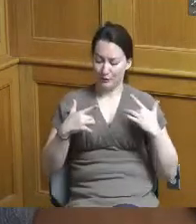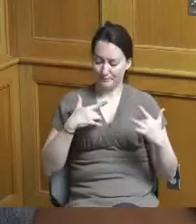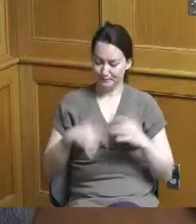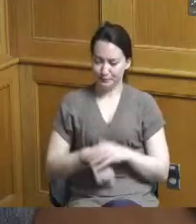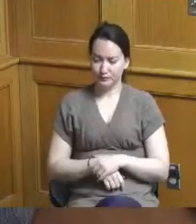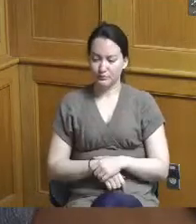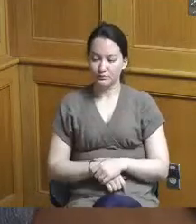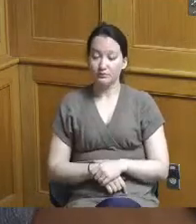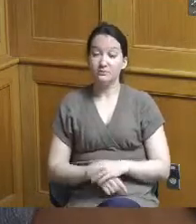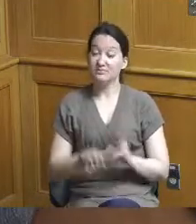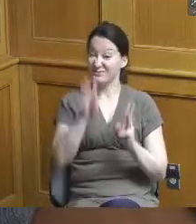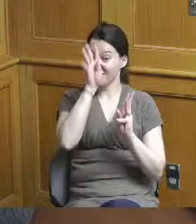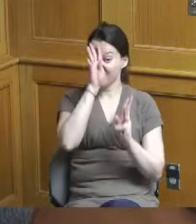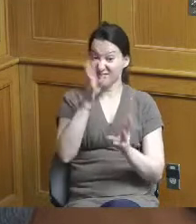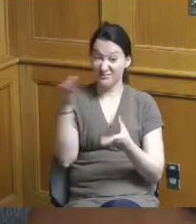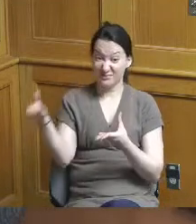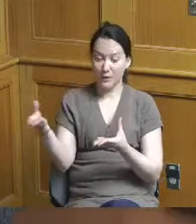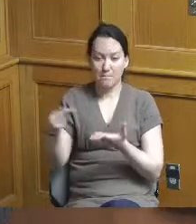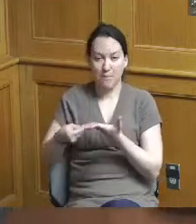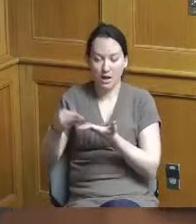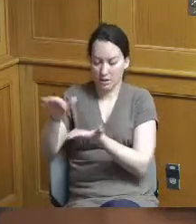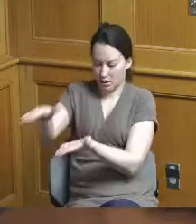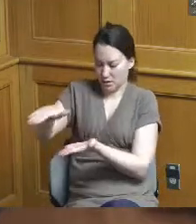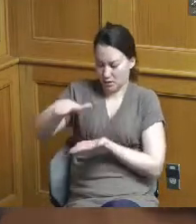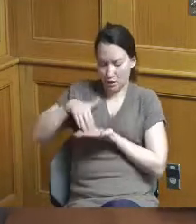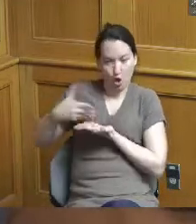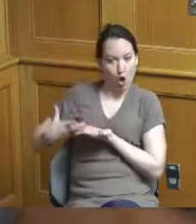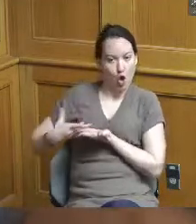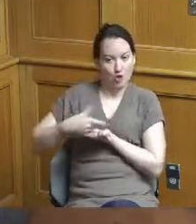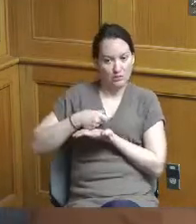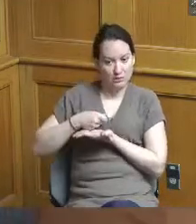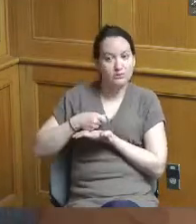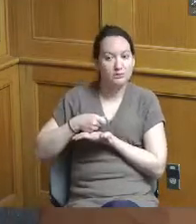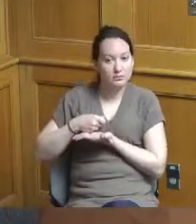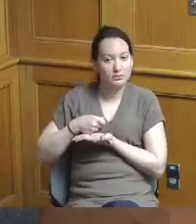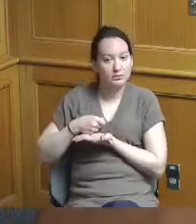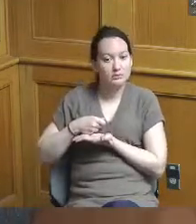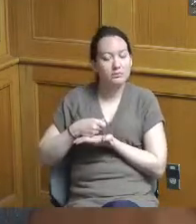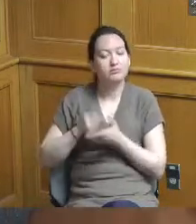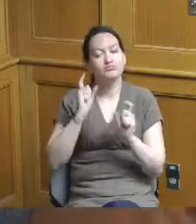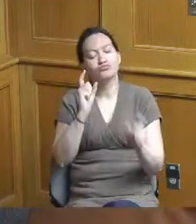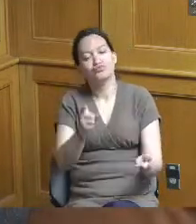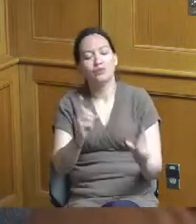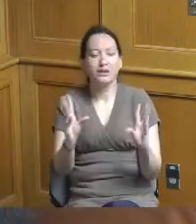Innovative things to bring in money we do give money to the convention and visitors bureau and